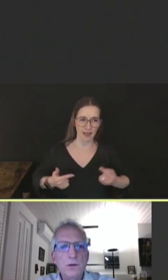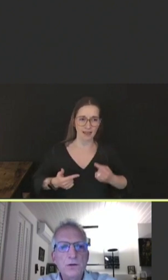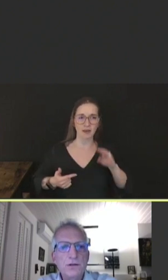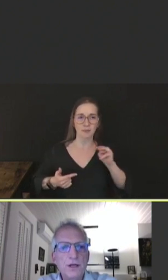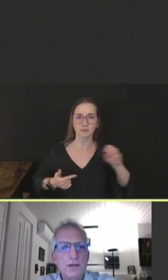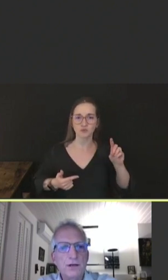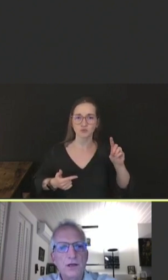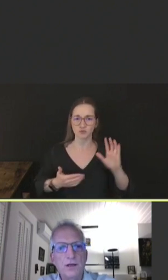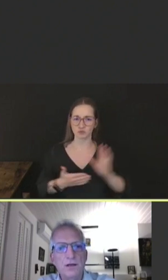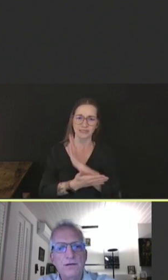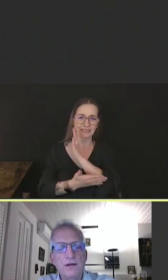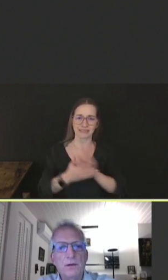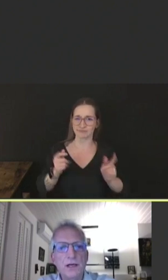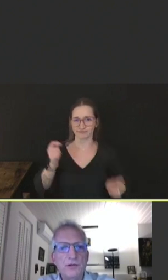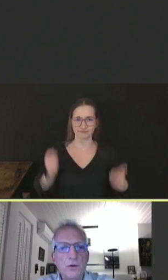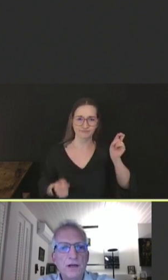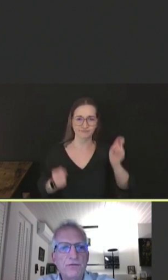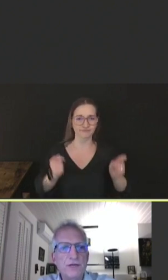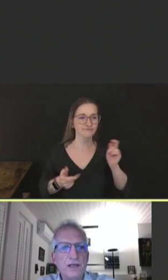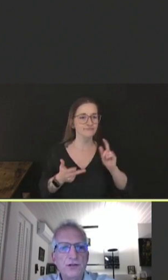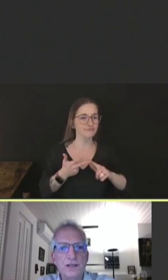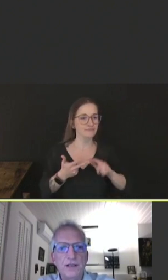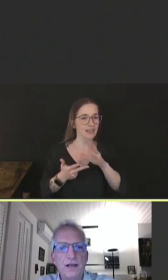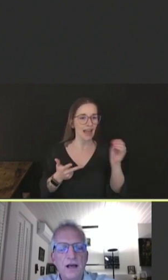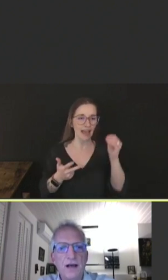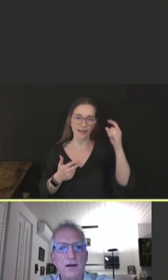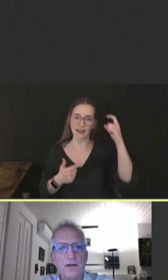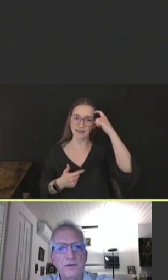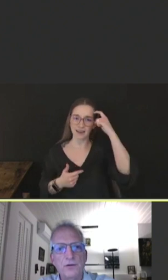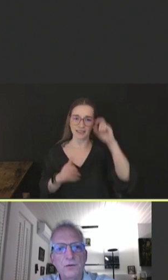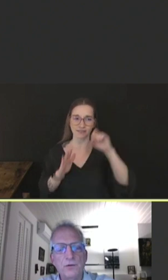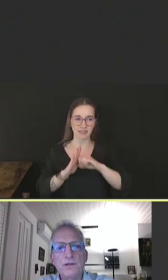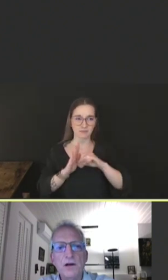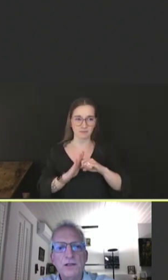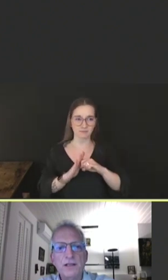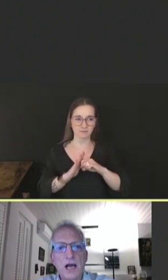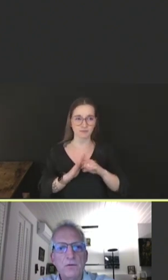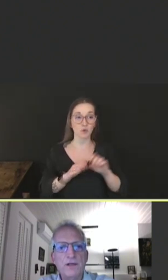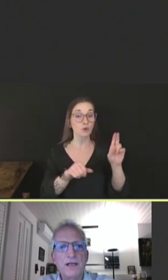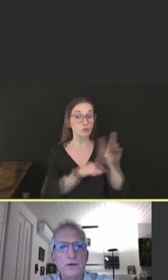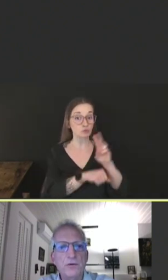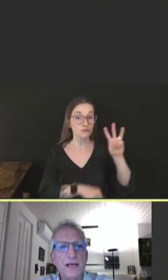We used the WHO definition to start counting a new